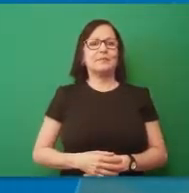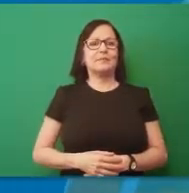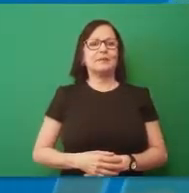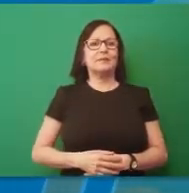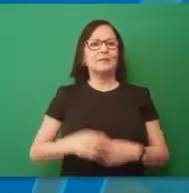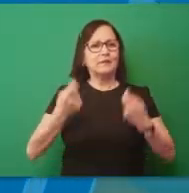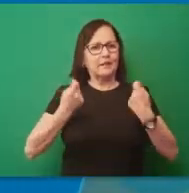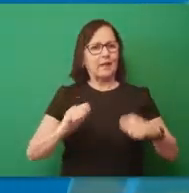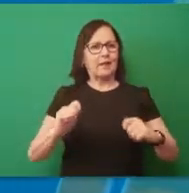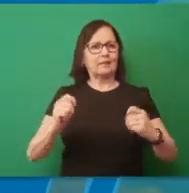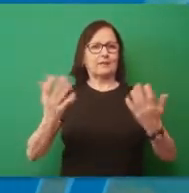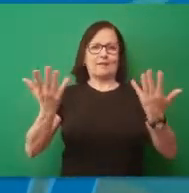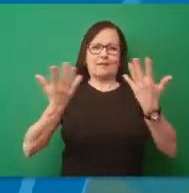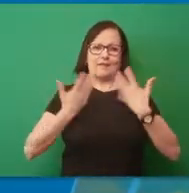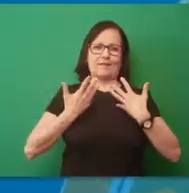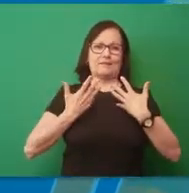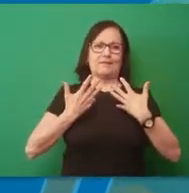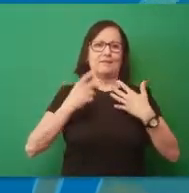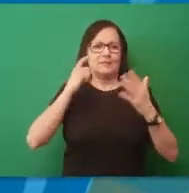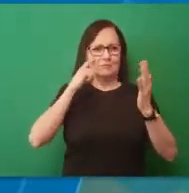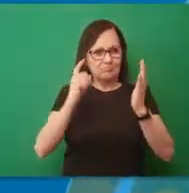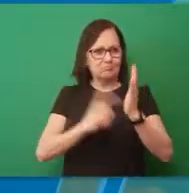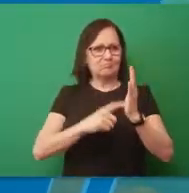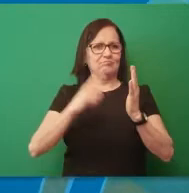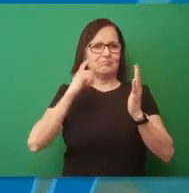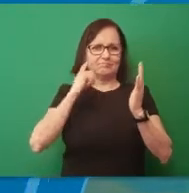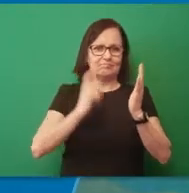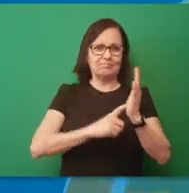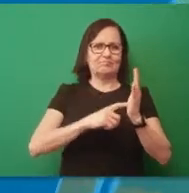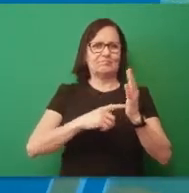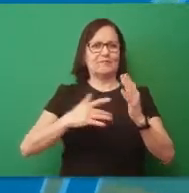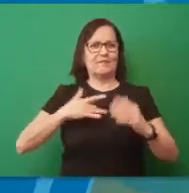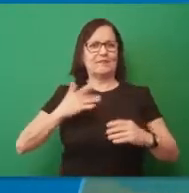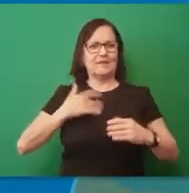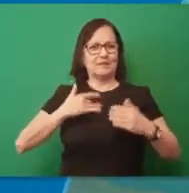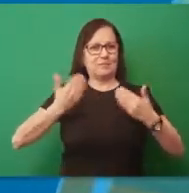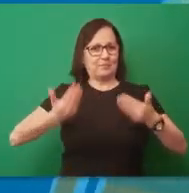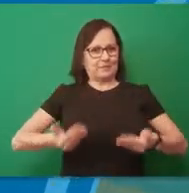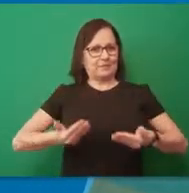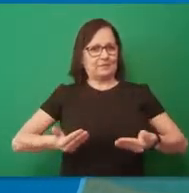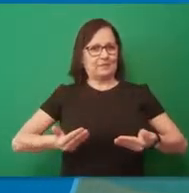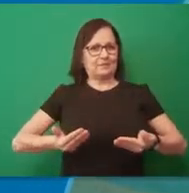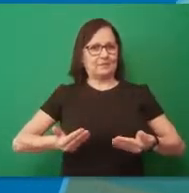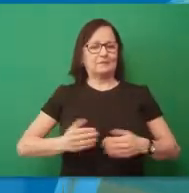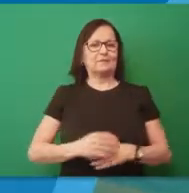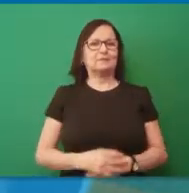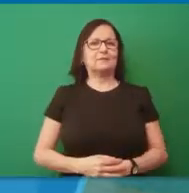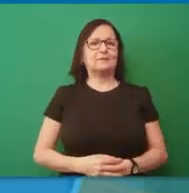Seeing if we can let our body be, while noticing how it's feeling in the present moment.